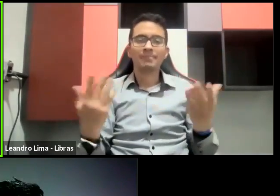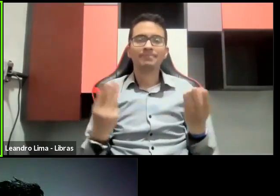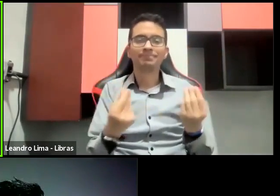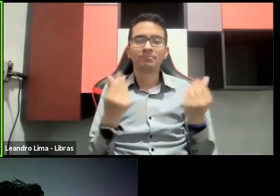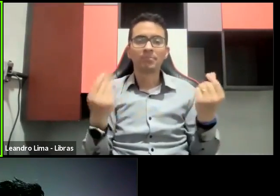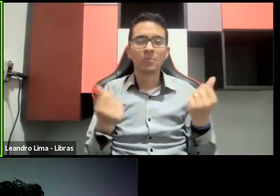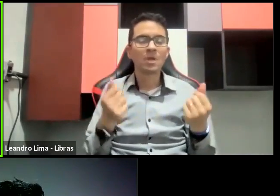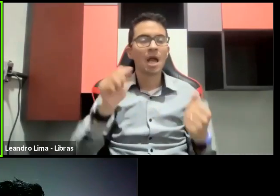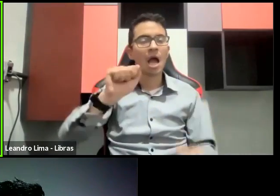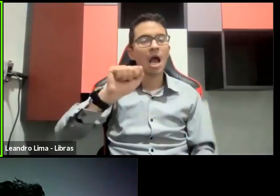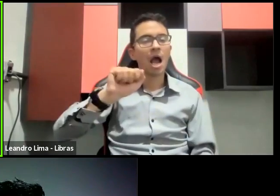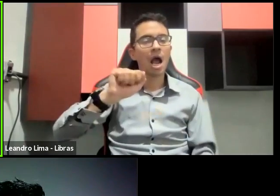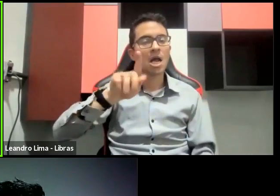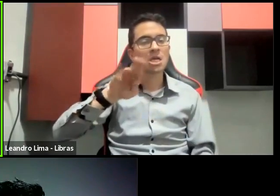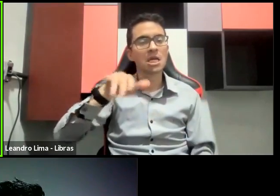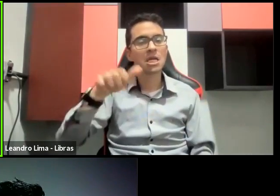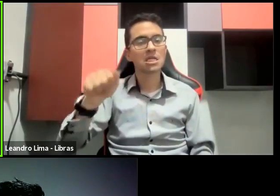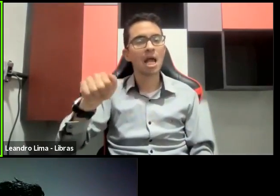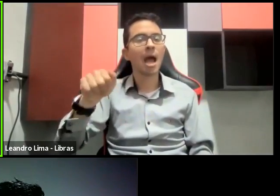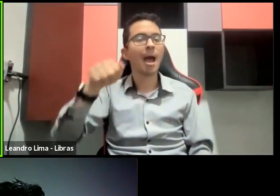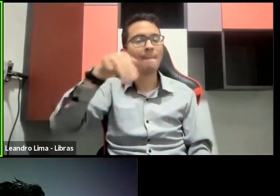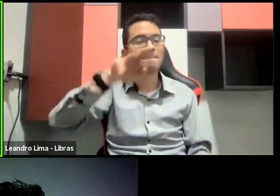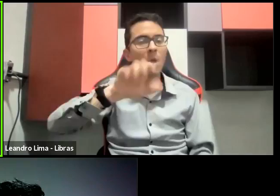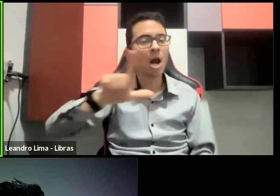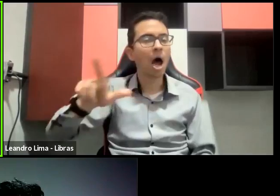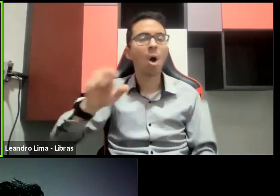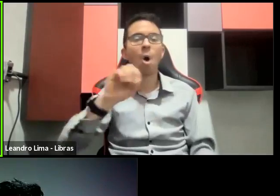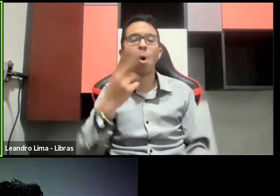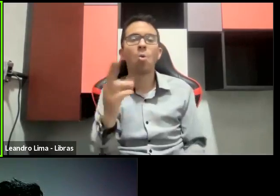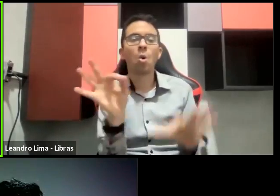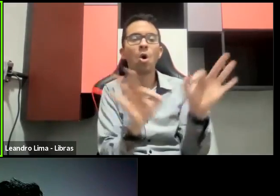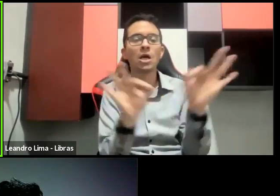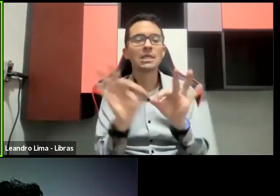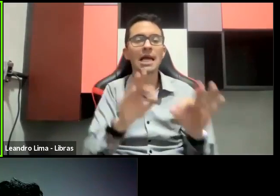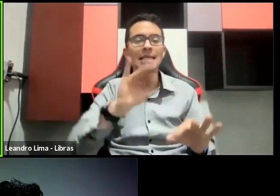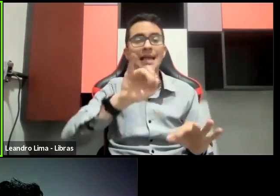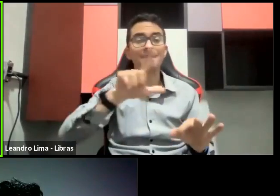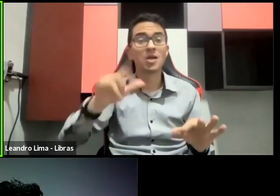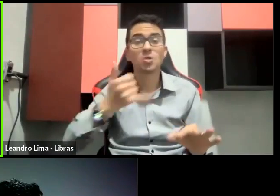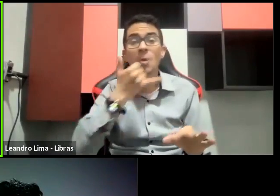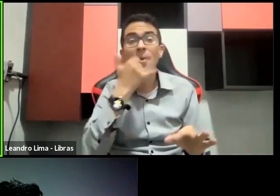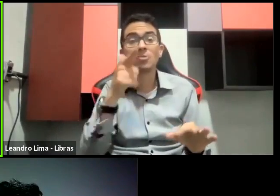Cebu societies not to include. luded It's because.